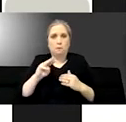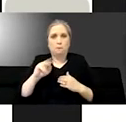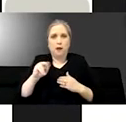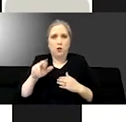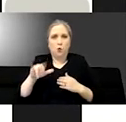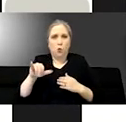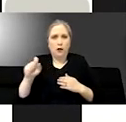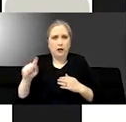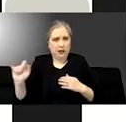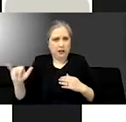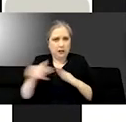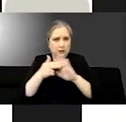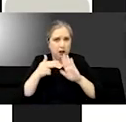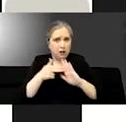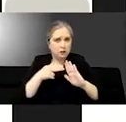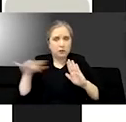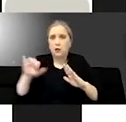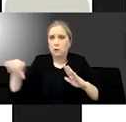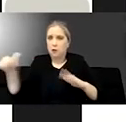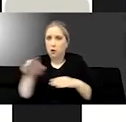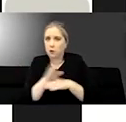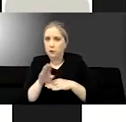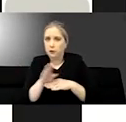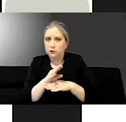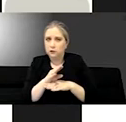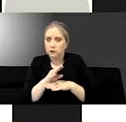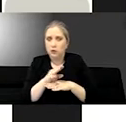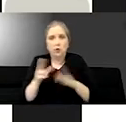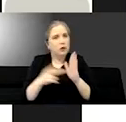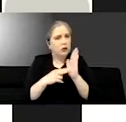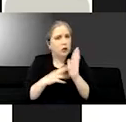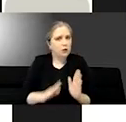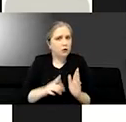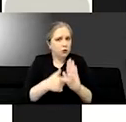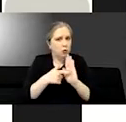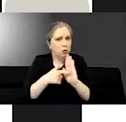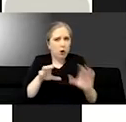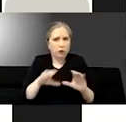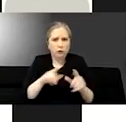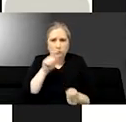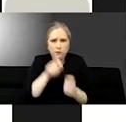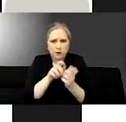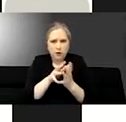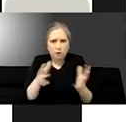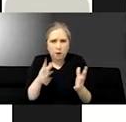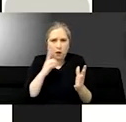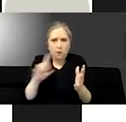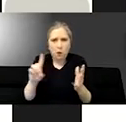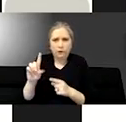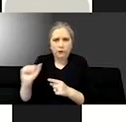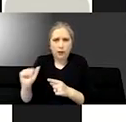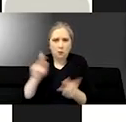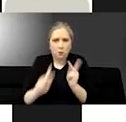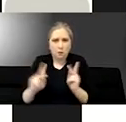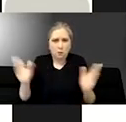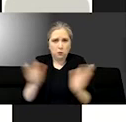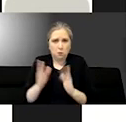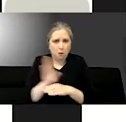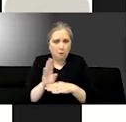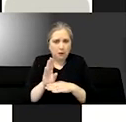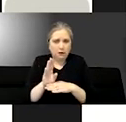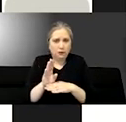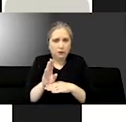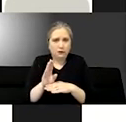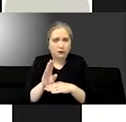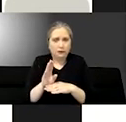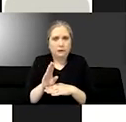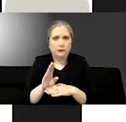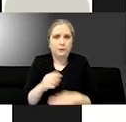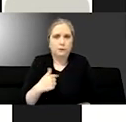I'd like to follow up on Neil's comment on business enterprises. Do businesses owned by disabled people have minority-owned status, as other minority-owned businesses have? Are federal contractors required to do a certain amount of business owned by disabled people. I do not believe this is the case. This only applies to race and gender. Expansion of this law on disabilities would provide disabled people tremendous economic power.